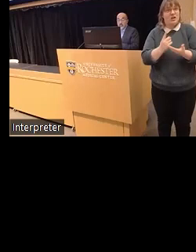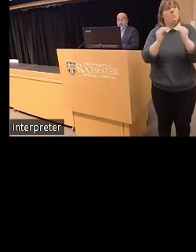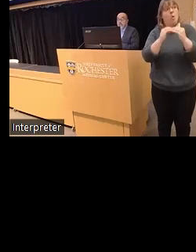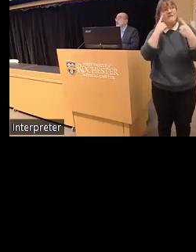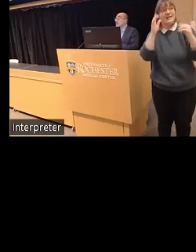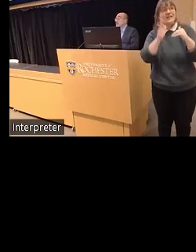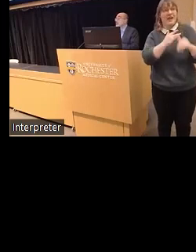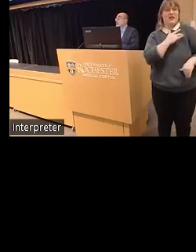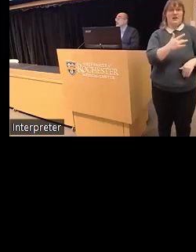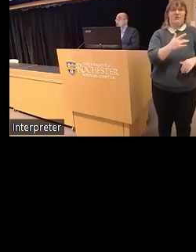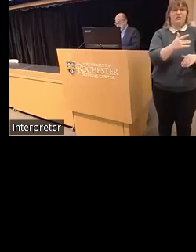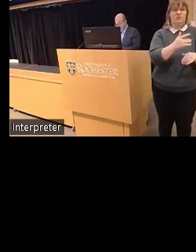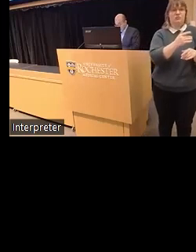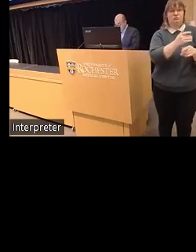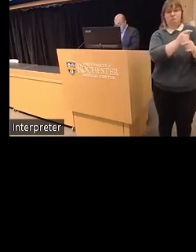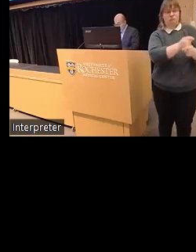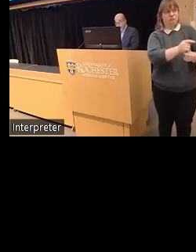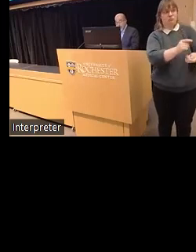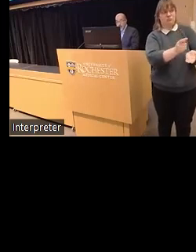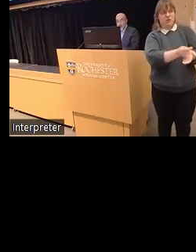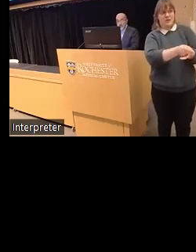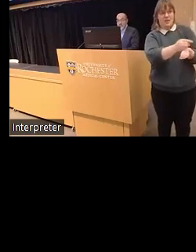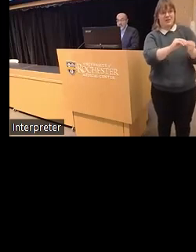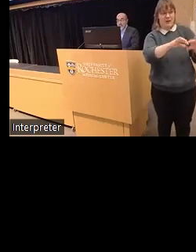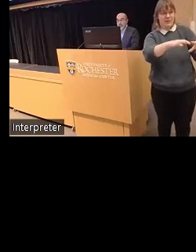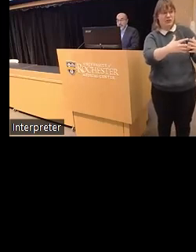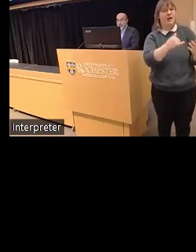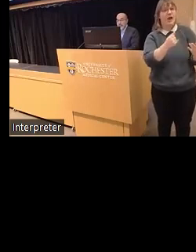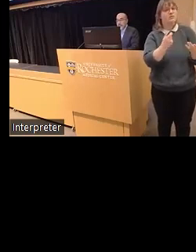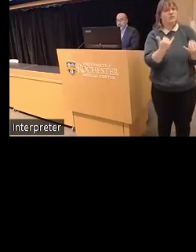medication treatment in this population and we're working on uh publishing that now we're getting